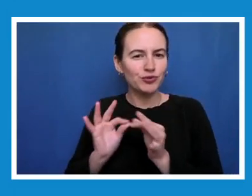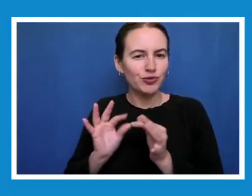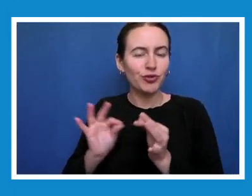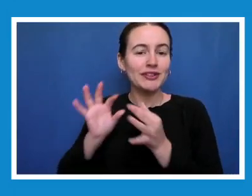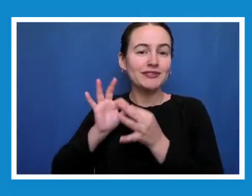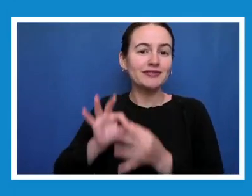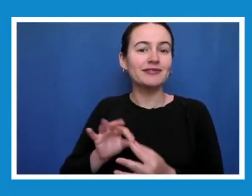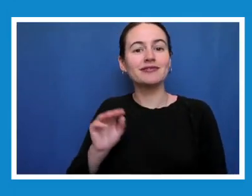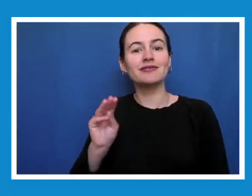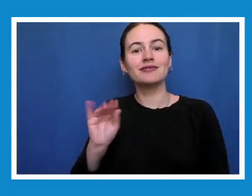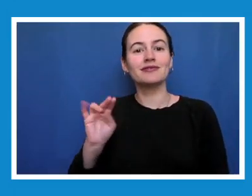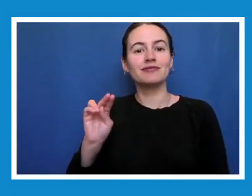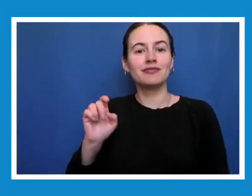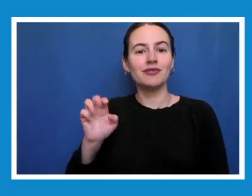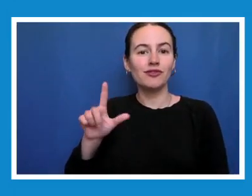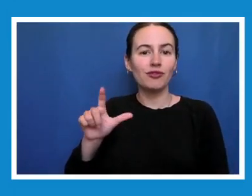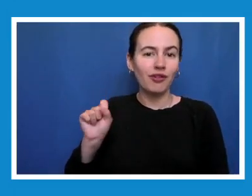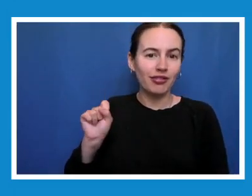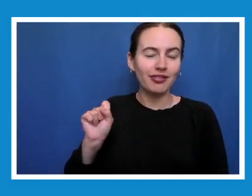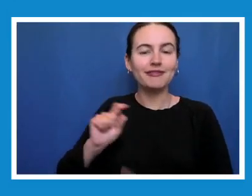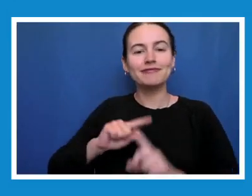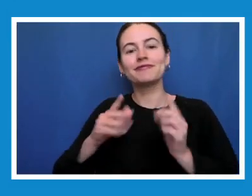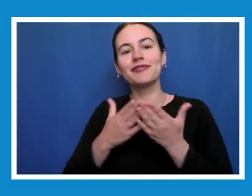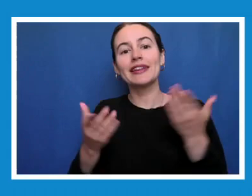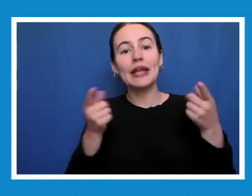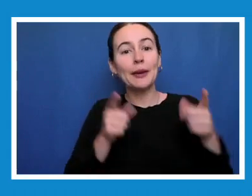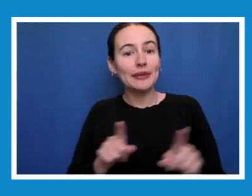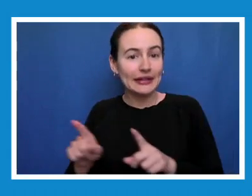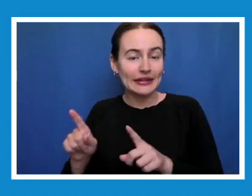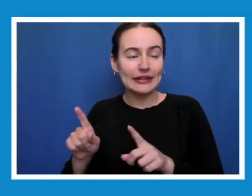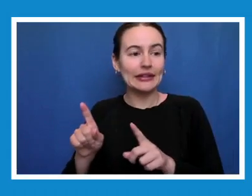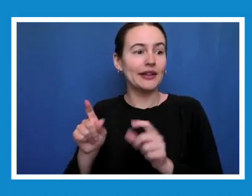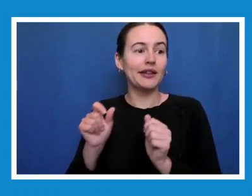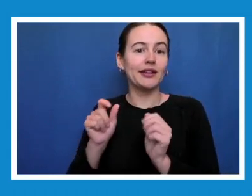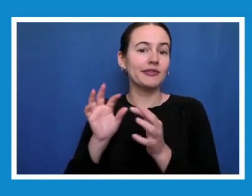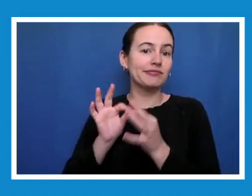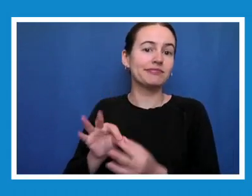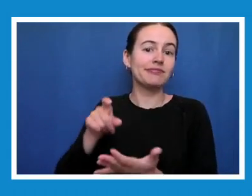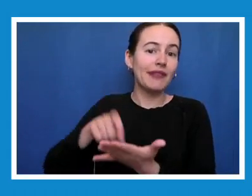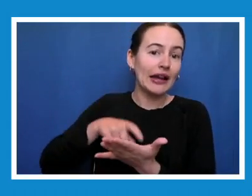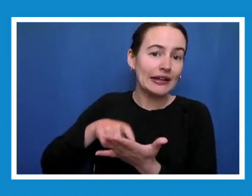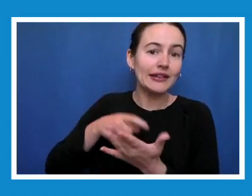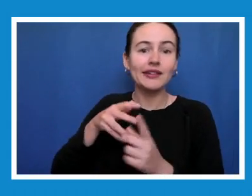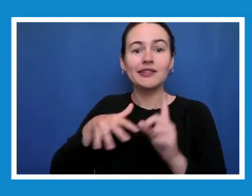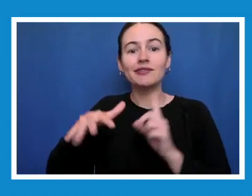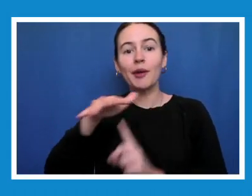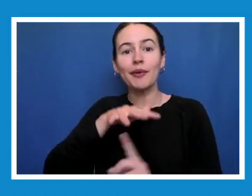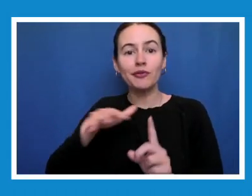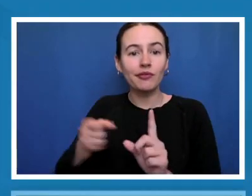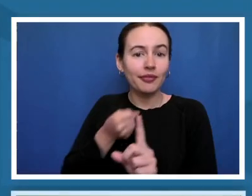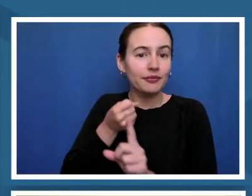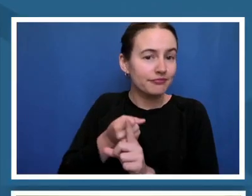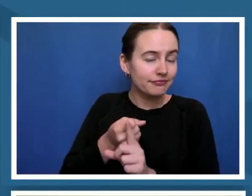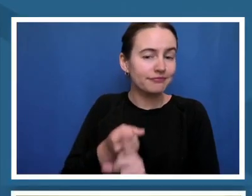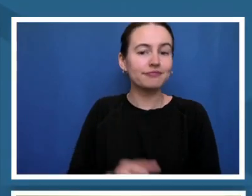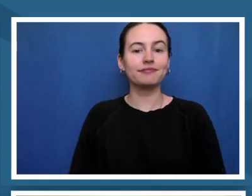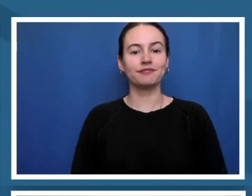different things that are happening along the supply chain mining or environmental impacts